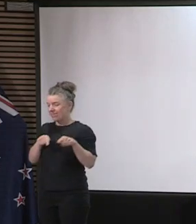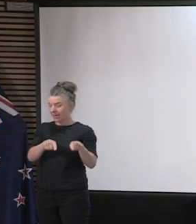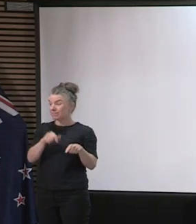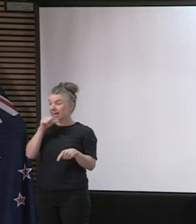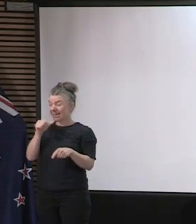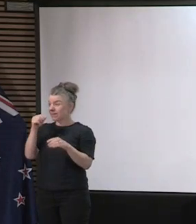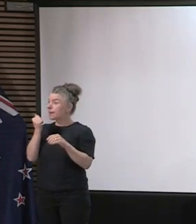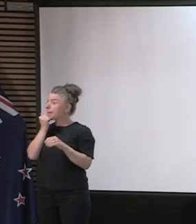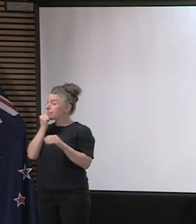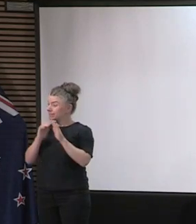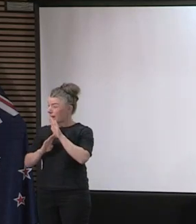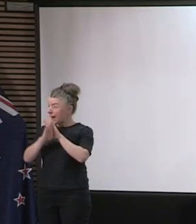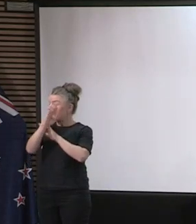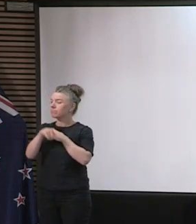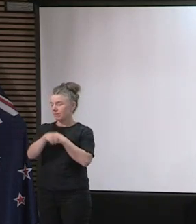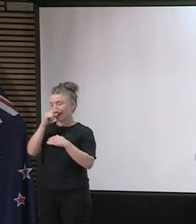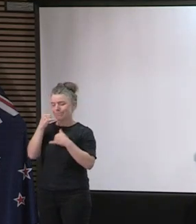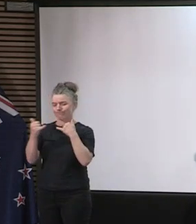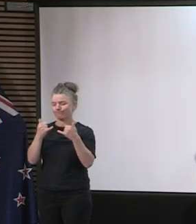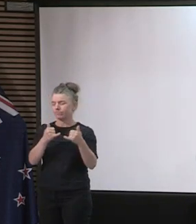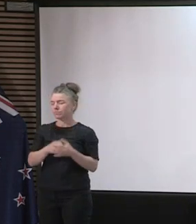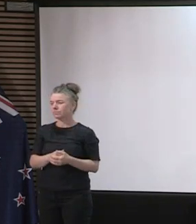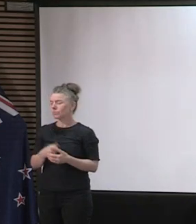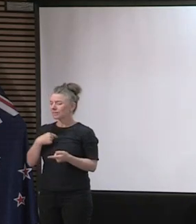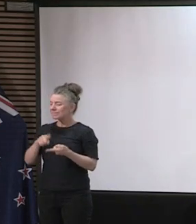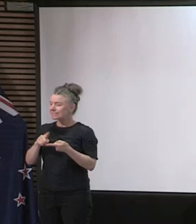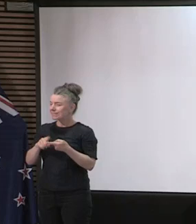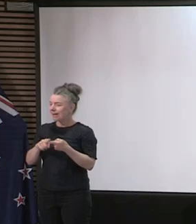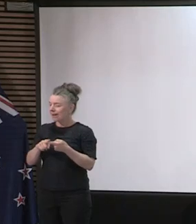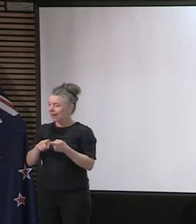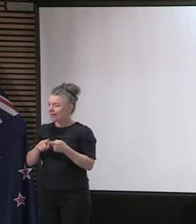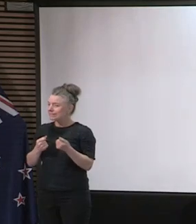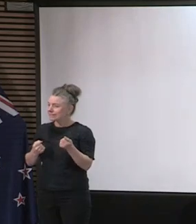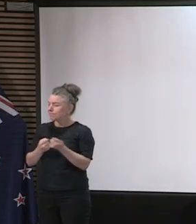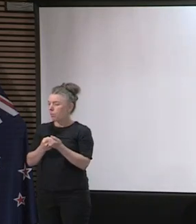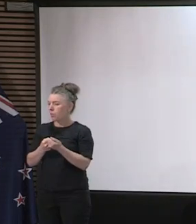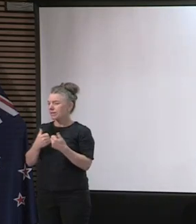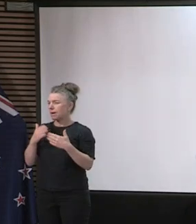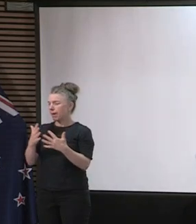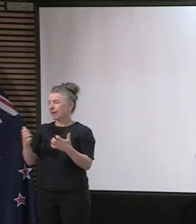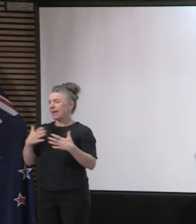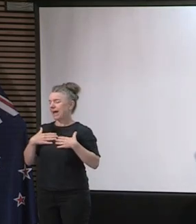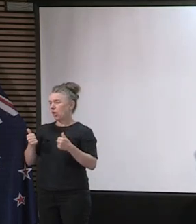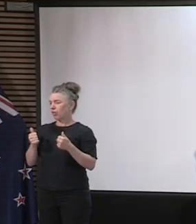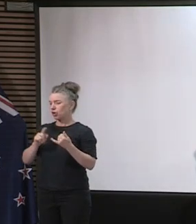teams are already age able to able to manage. Surge is there, ready, and will